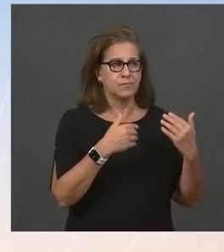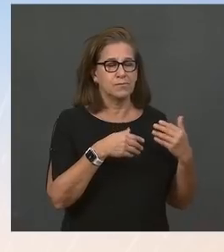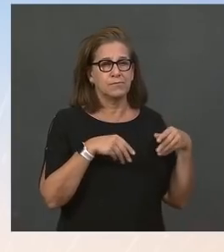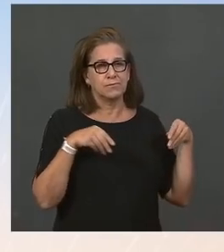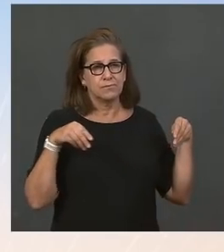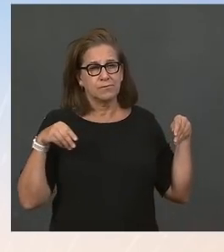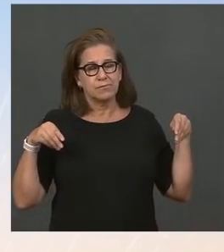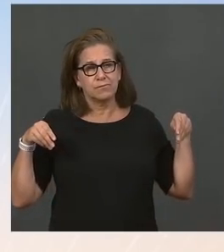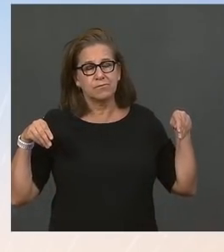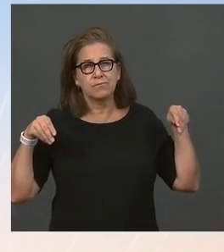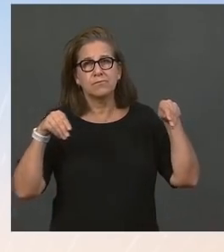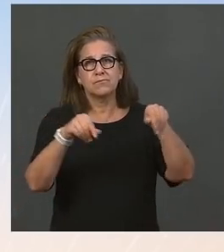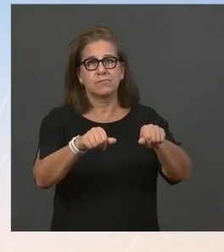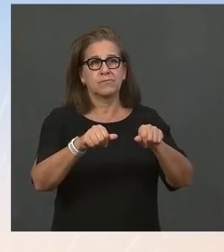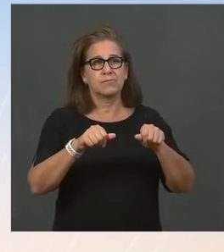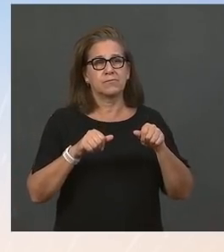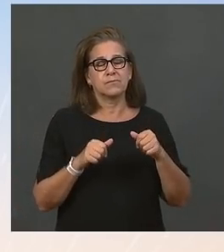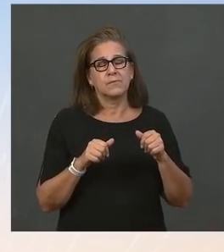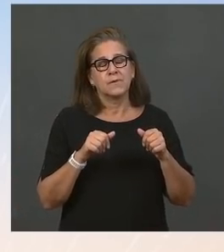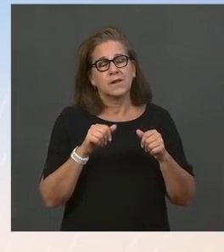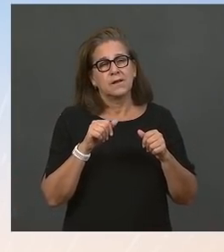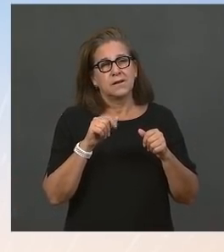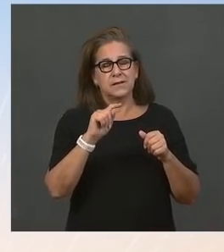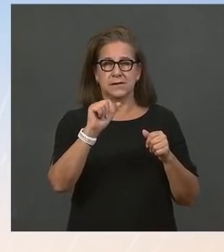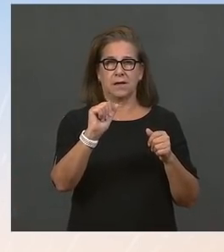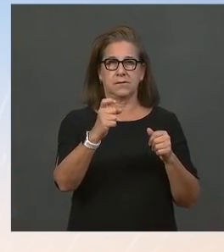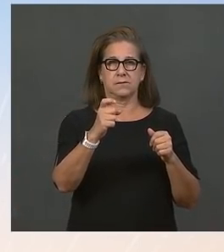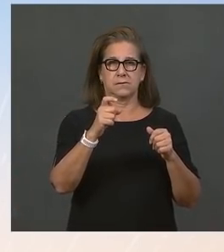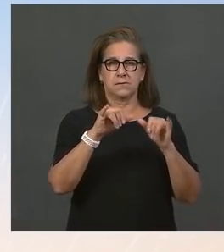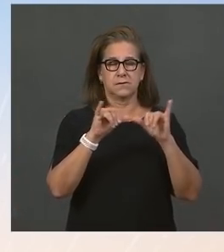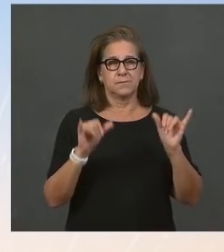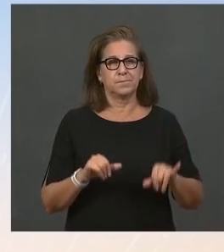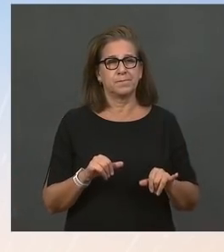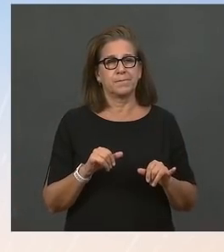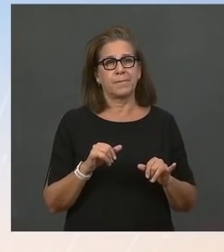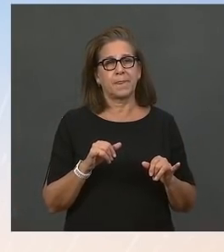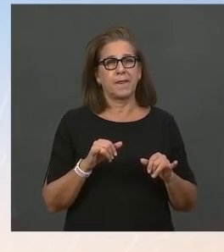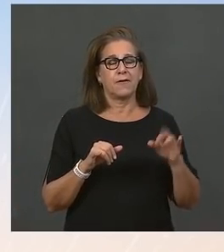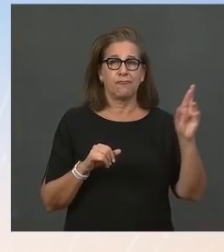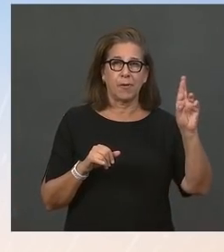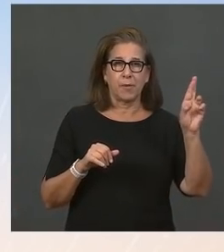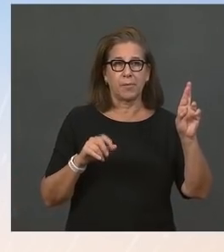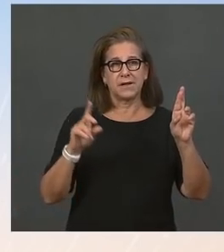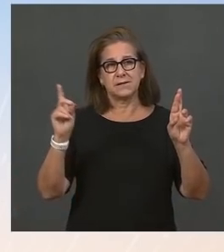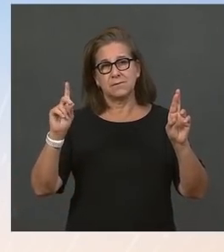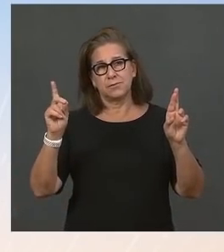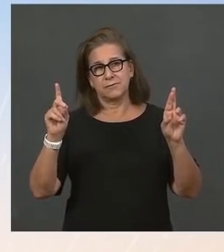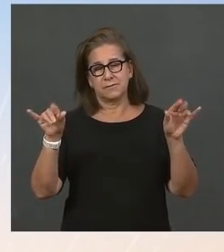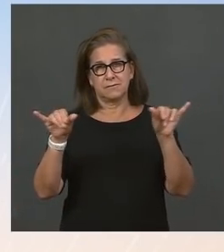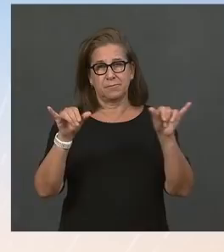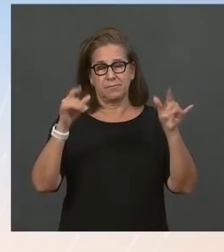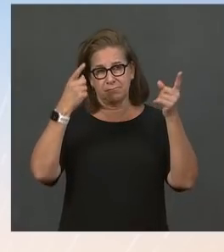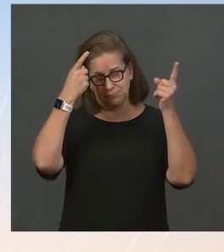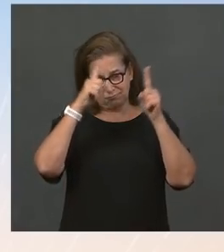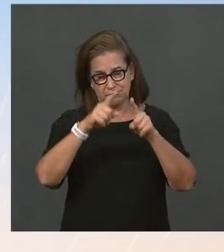something that Treasury Secretaries -- Republican and Democrats -- have expressed support for and feel this is a strong part of the proposal.